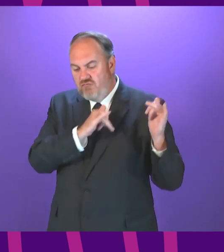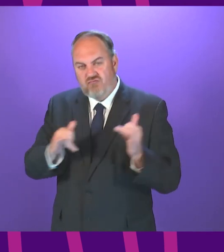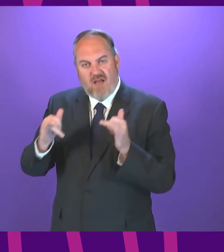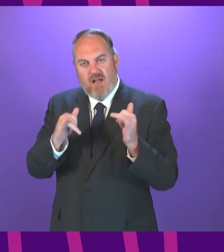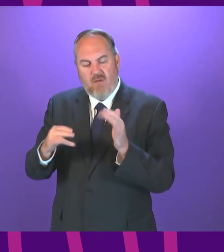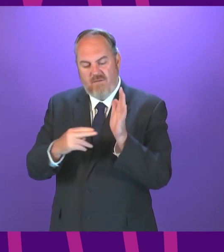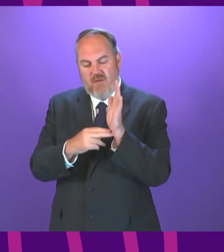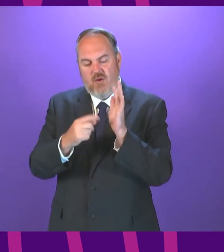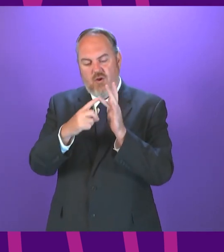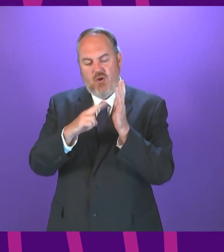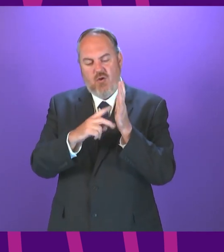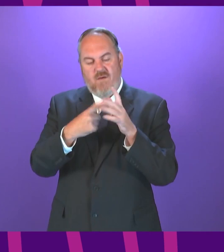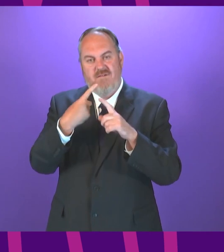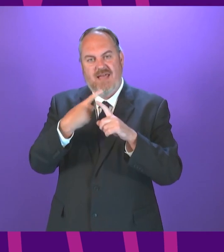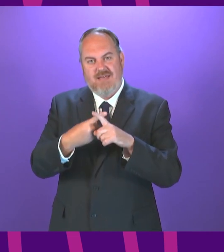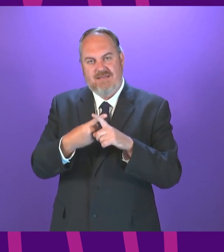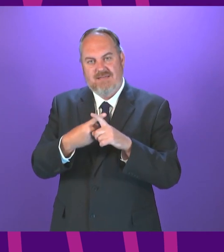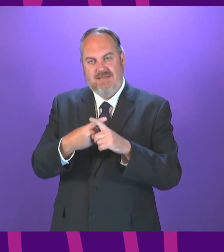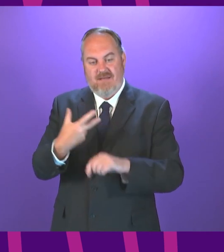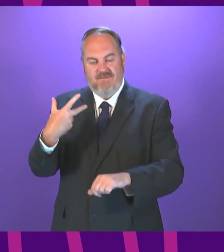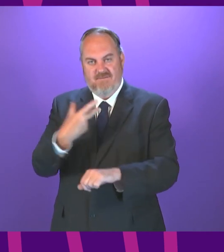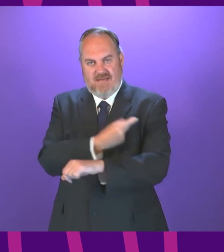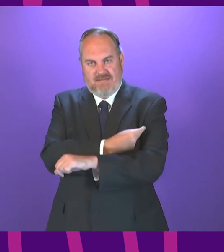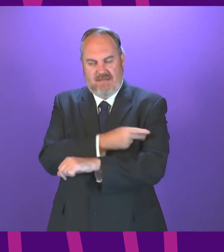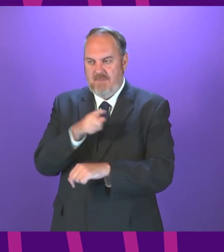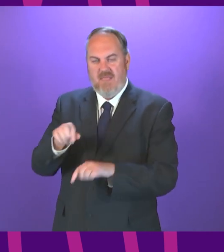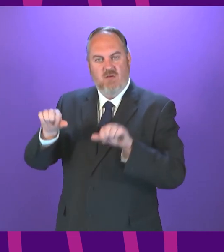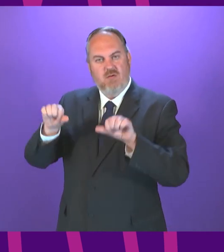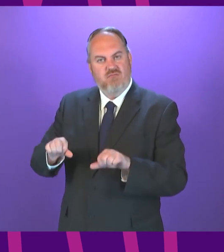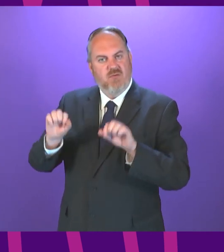As the vaccine has not yet been approved, participants in the trials are uncertain